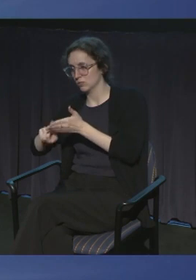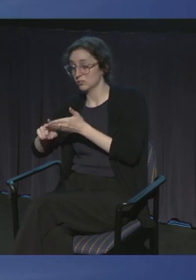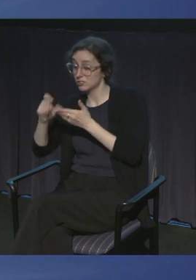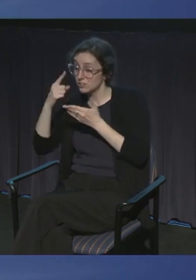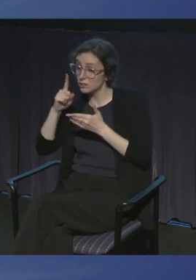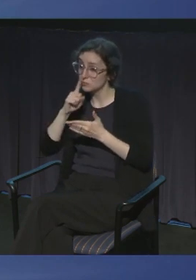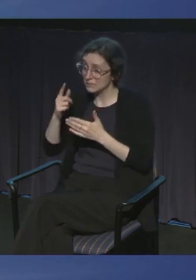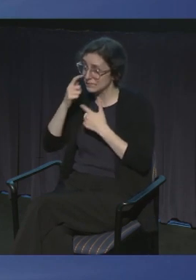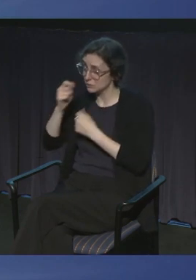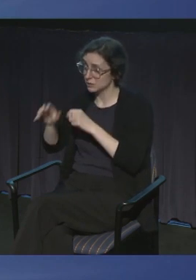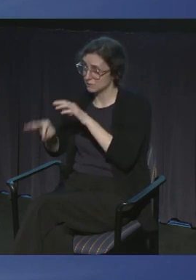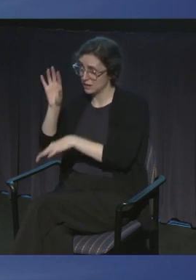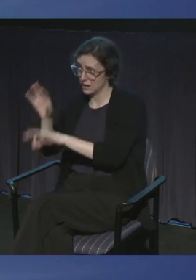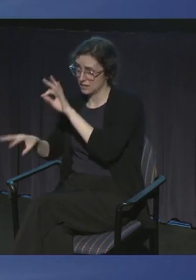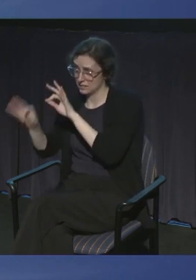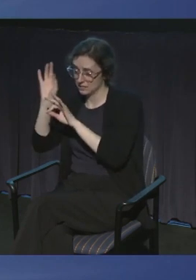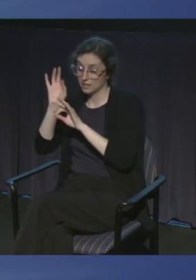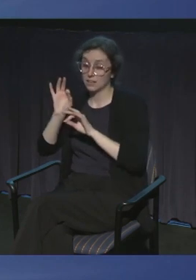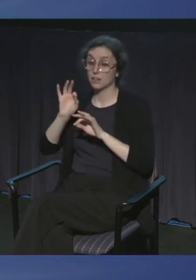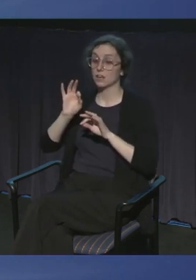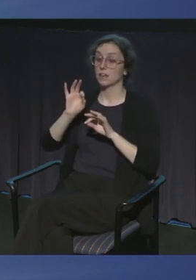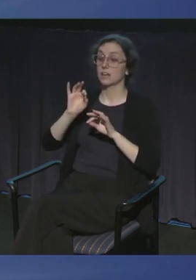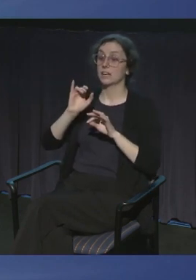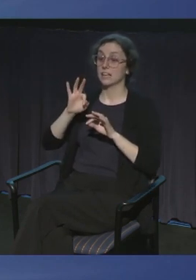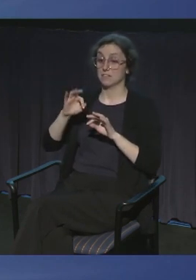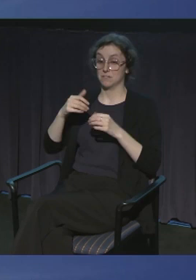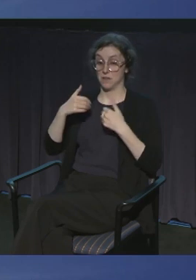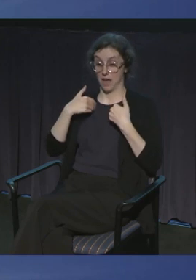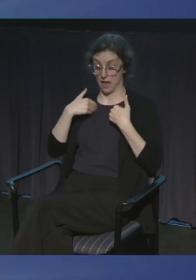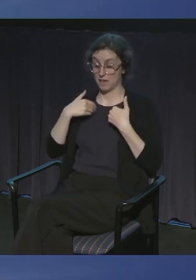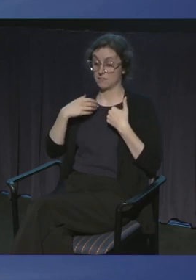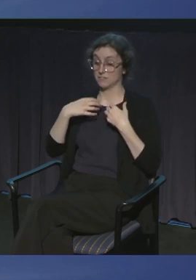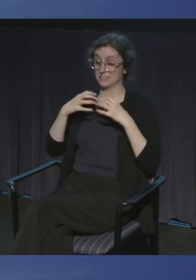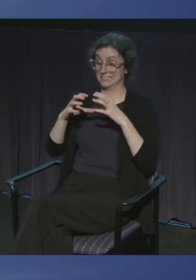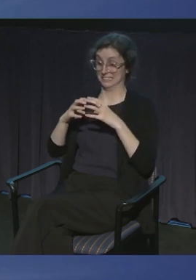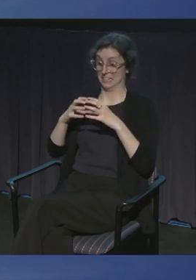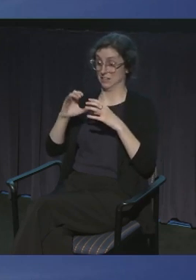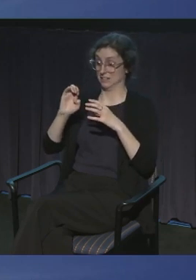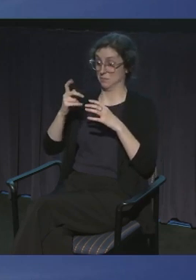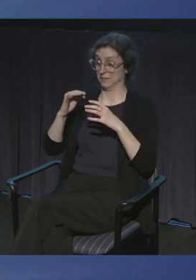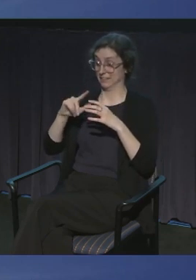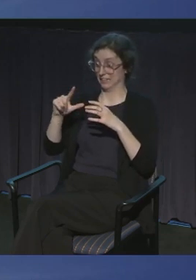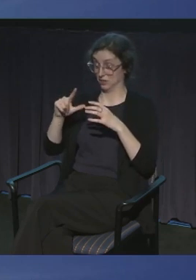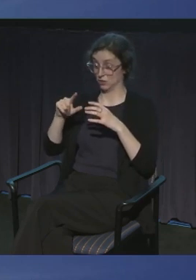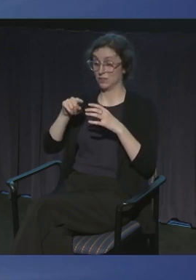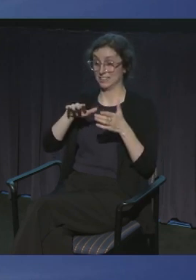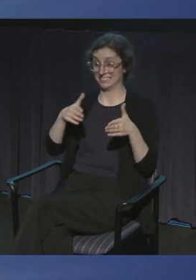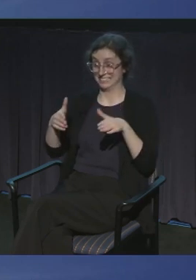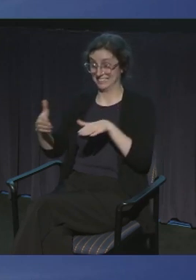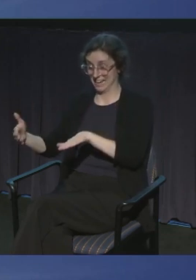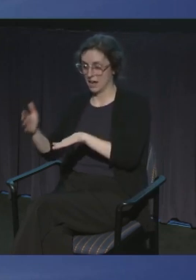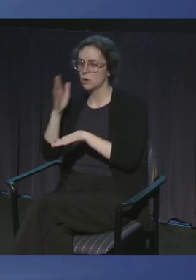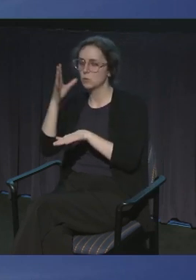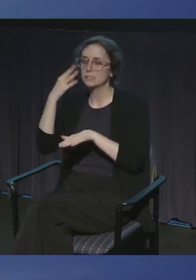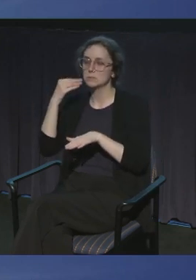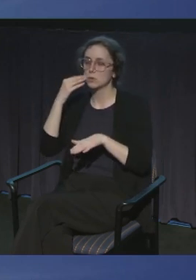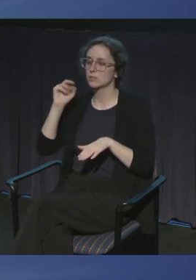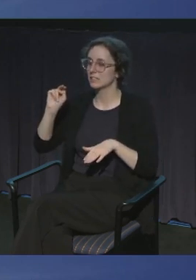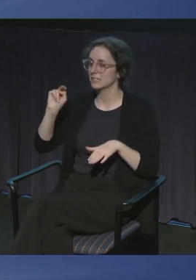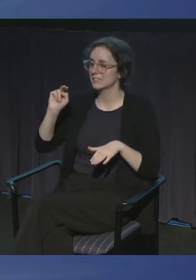INTERESTING FINDING, WHERE WE FOUND THE AIRWAY EPITHELIAL